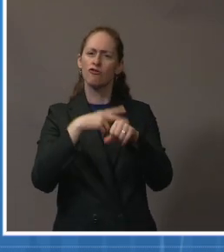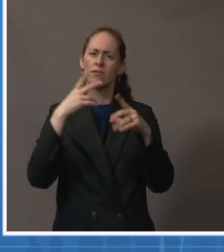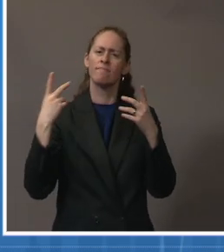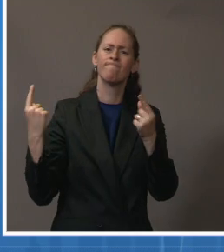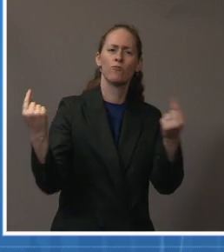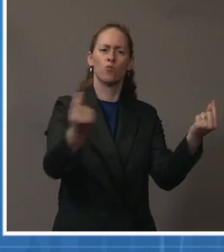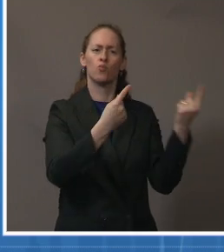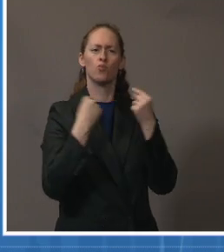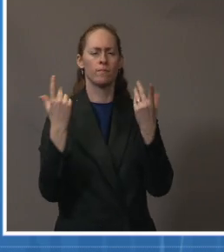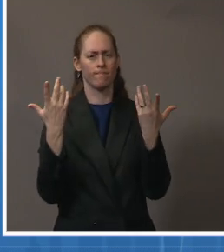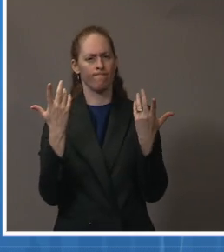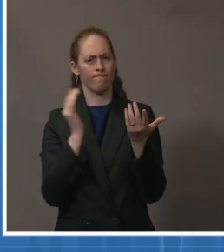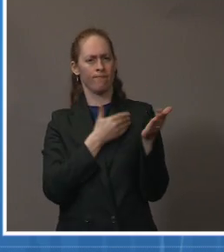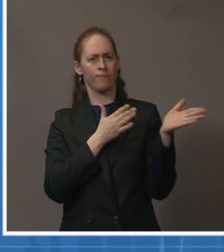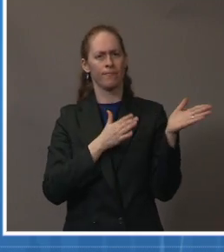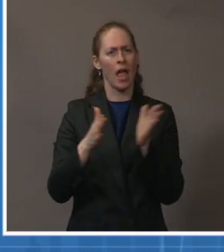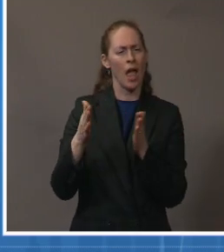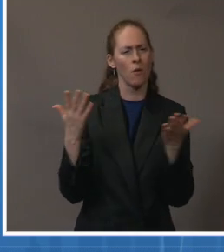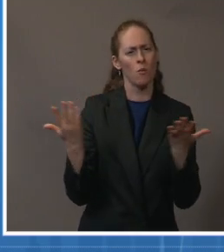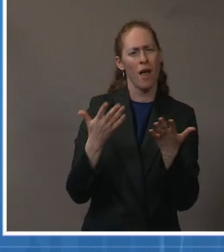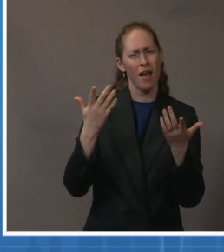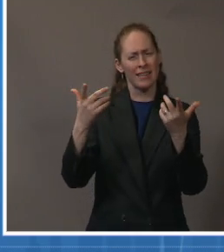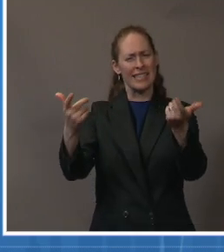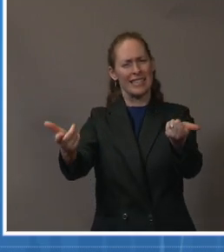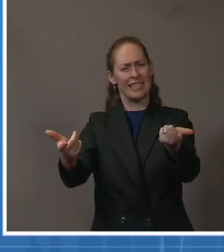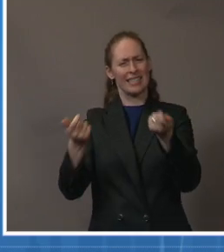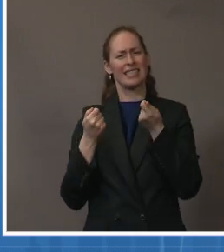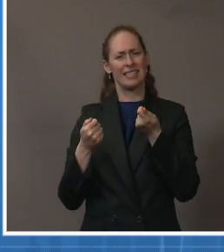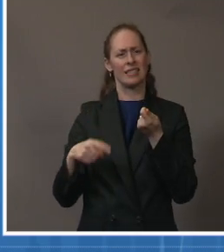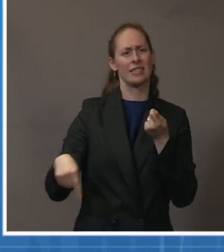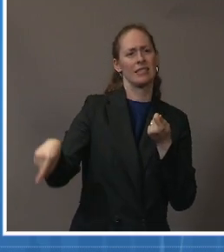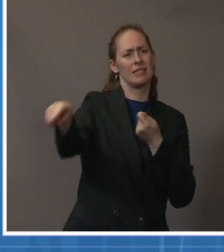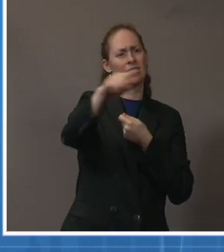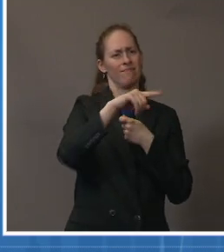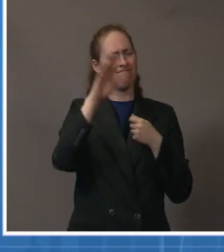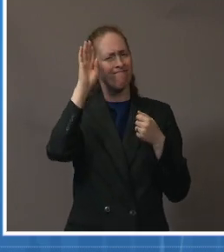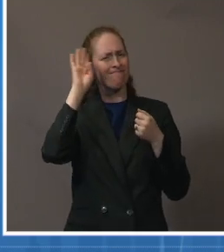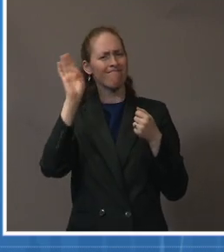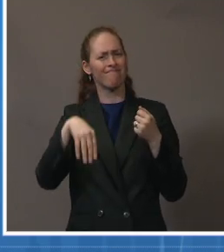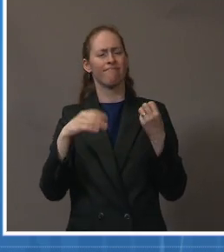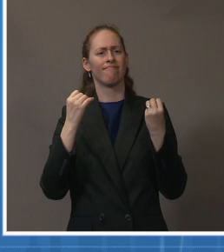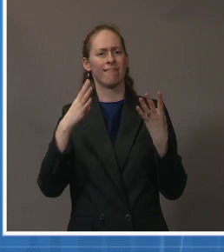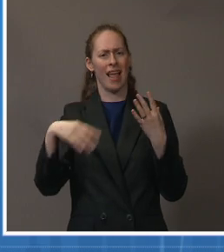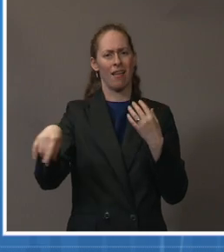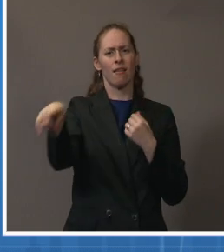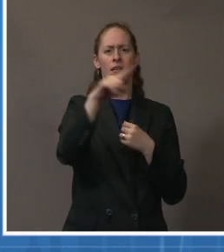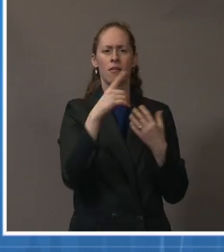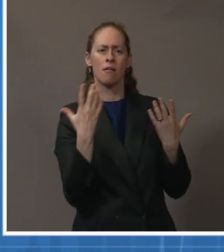that we were hoping will join the tens of millions who have already been vaccinated, and that is adolescents.